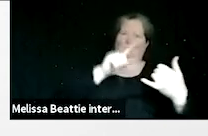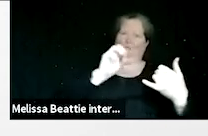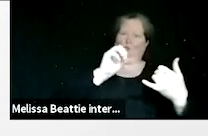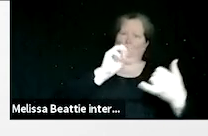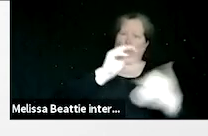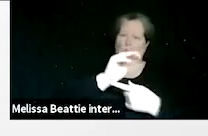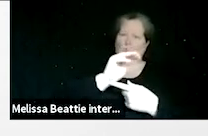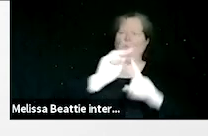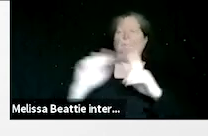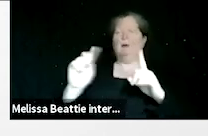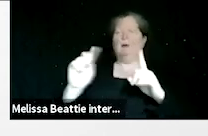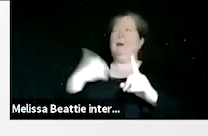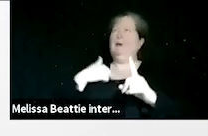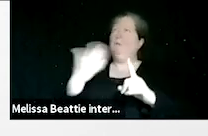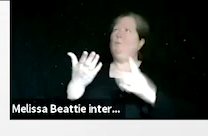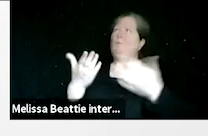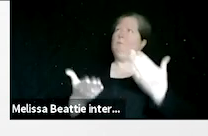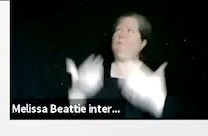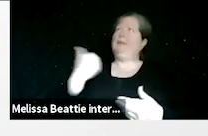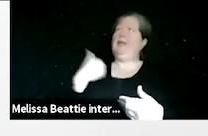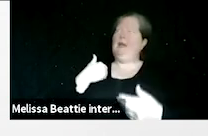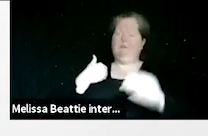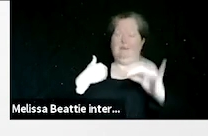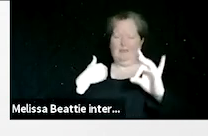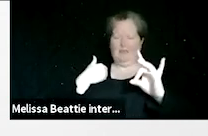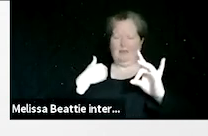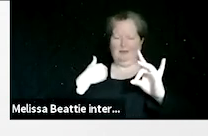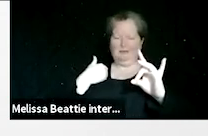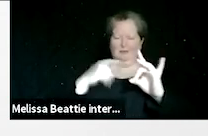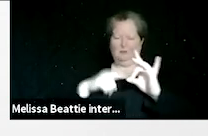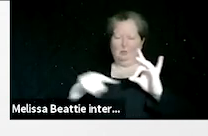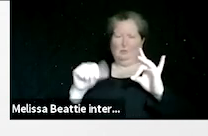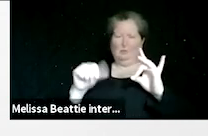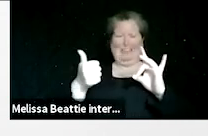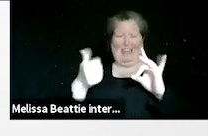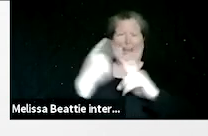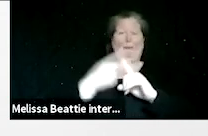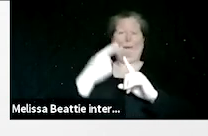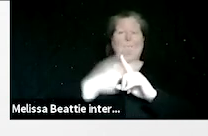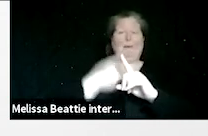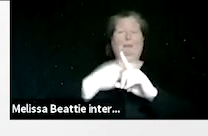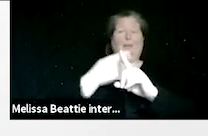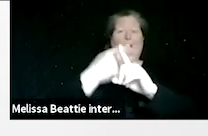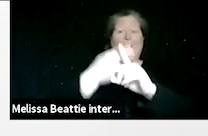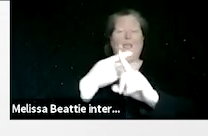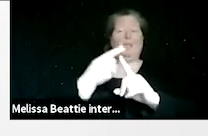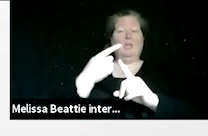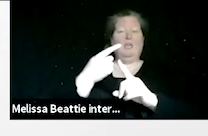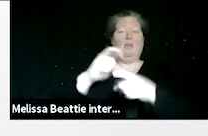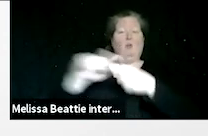Ben Woelk: Eight to 10 monthly calls with different practitioners at different universities,